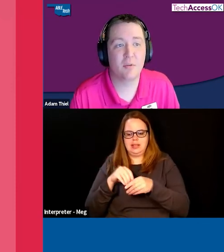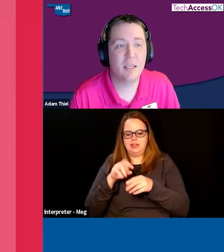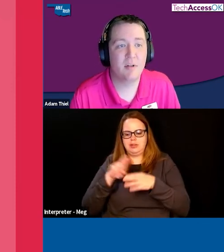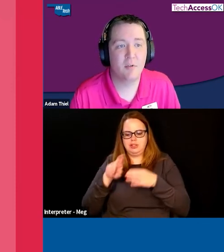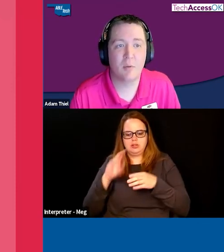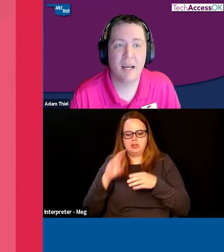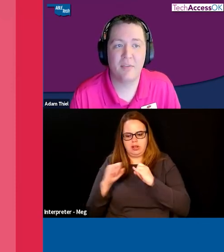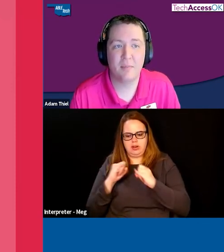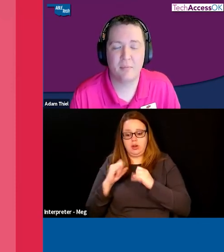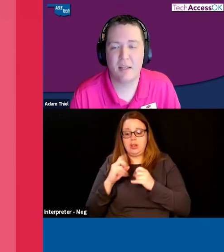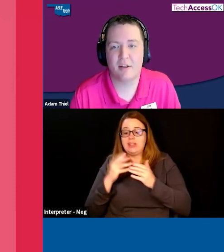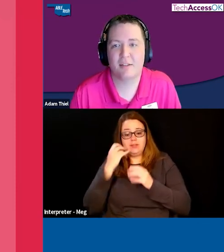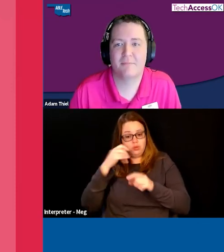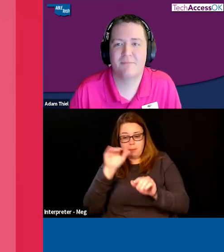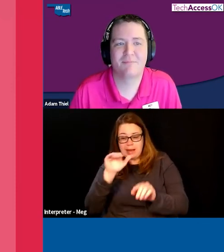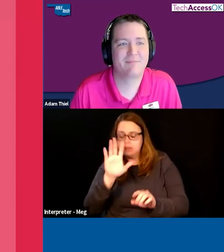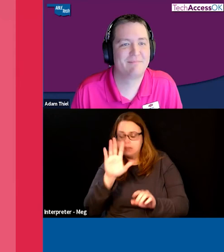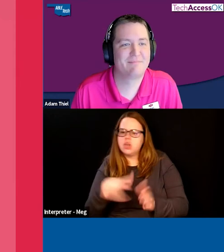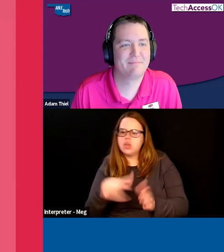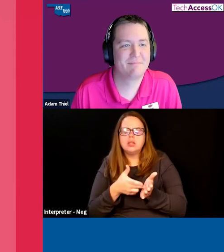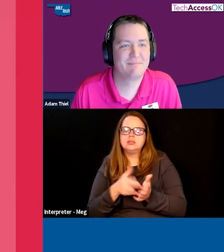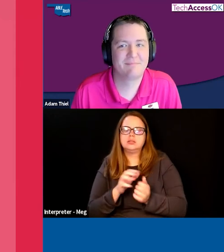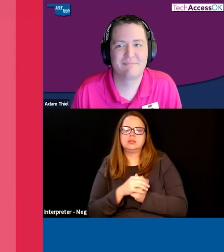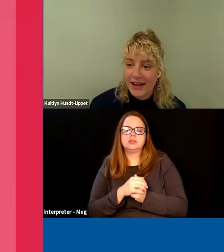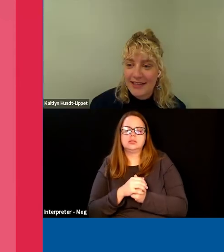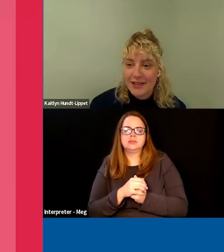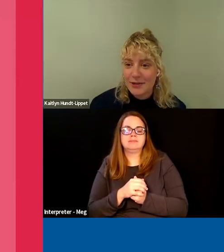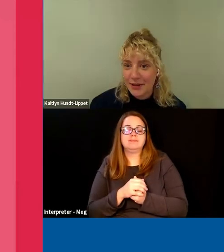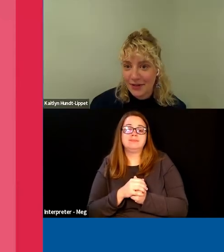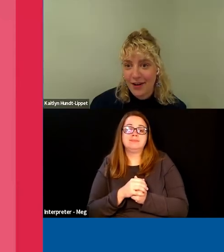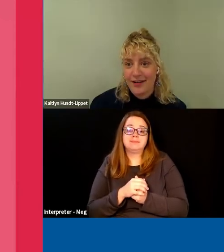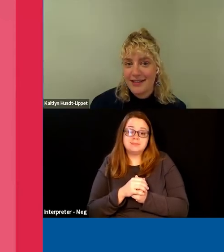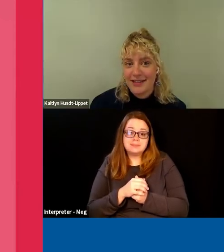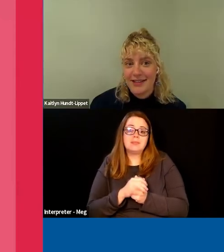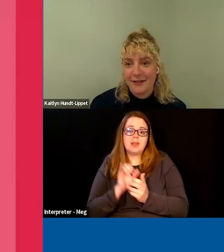even if you remind them to be honest? That's actually one of the hardest things